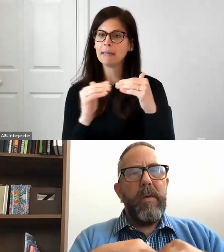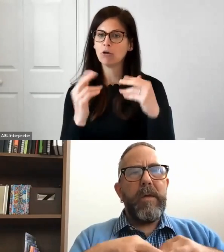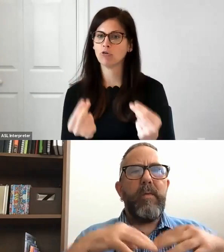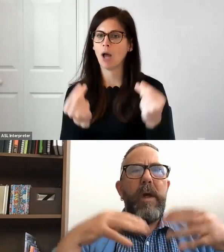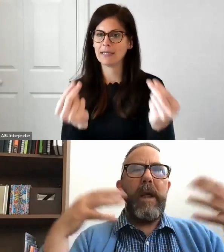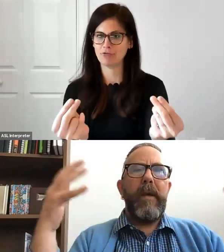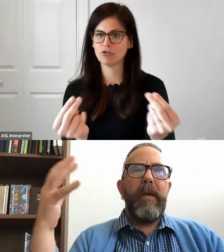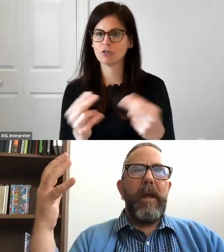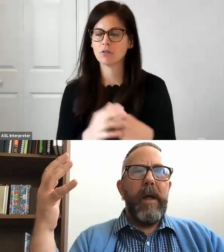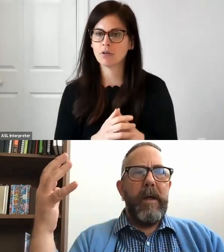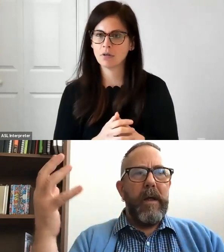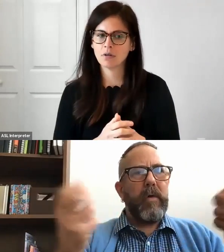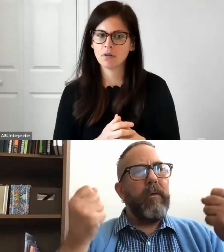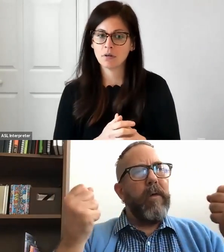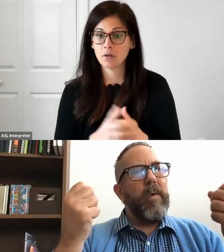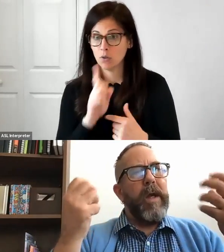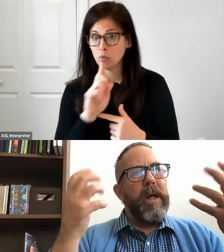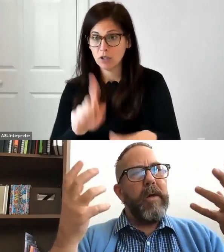So, it's really the initial vote,